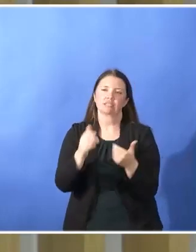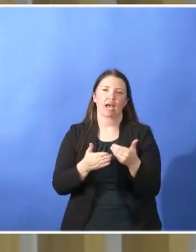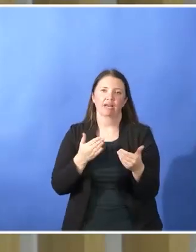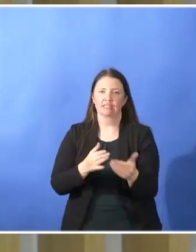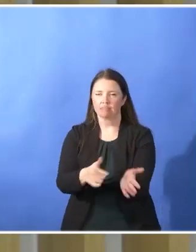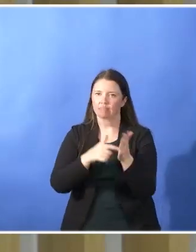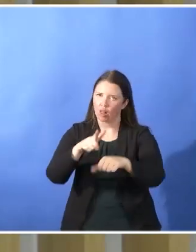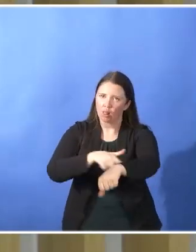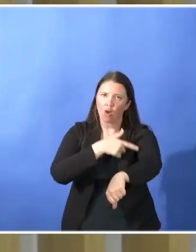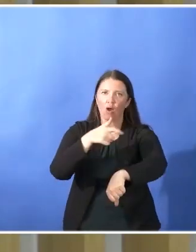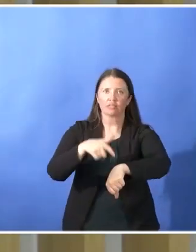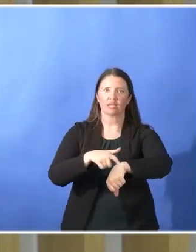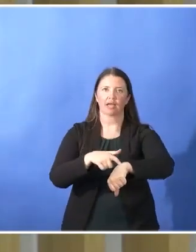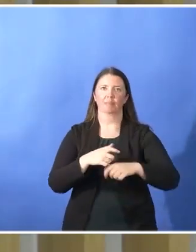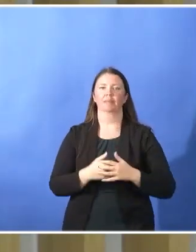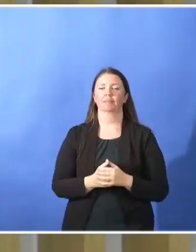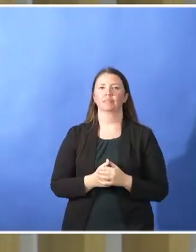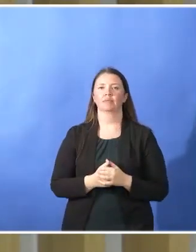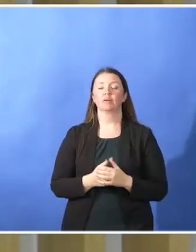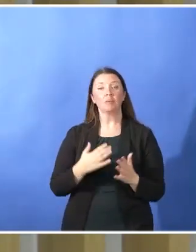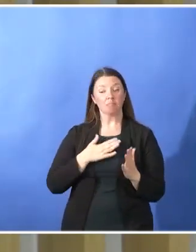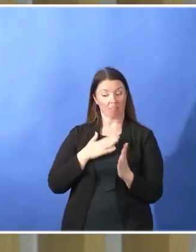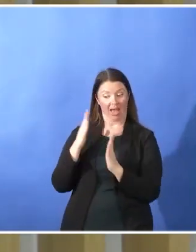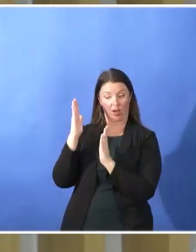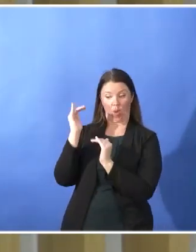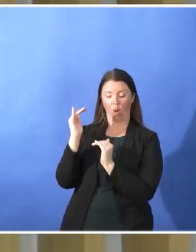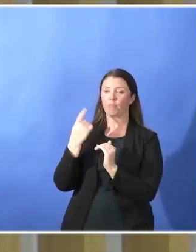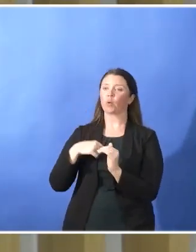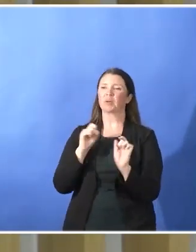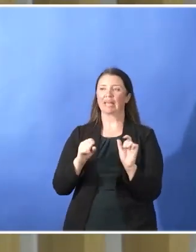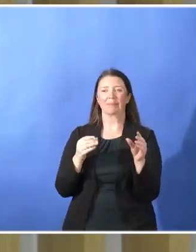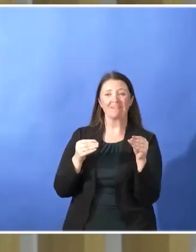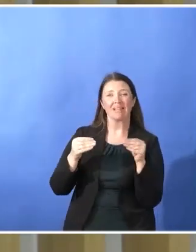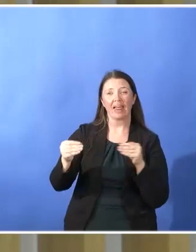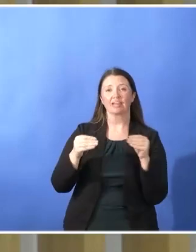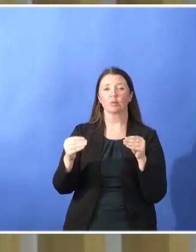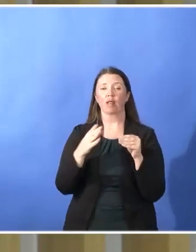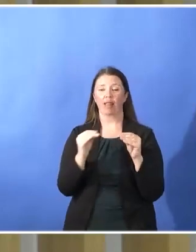IT IS MY HOPE WE WILL BE AS FLEXIBLE AS I KNOW WE WILL IN